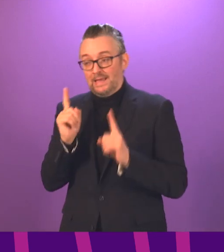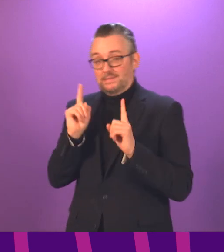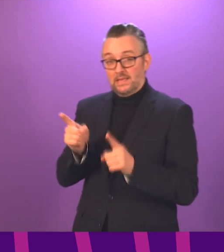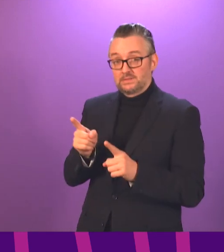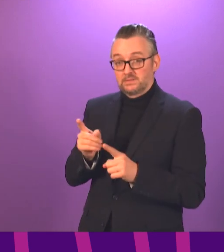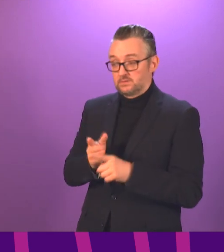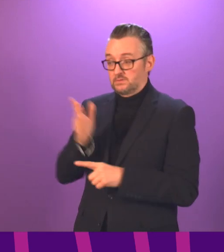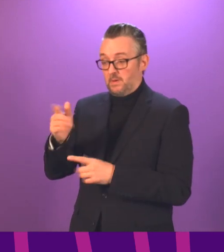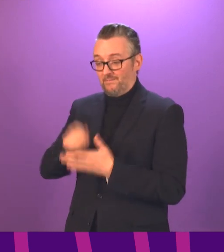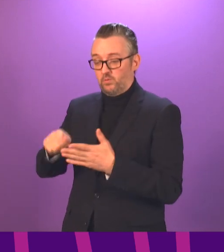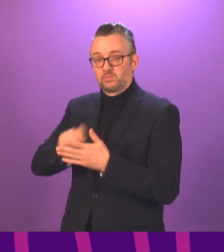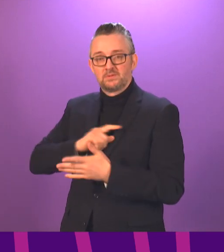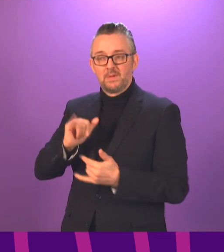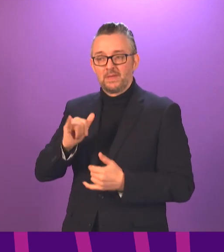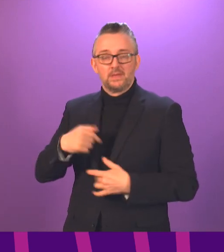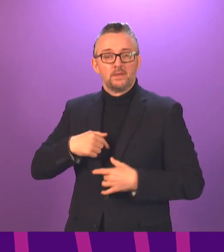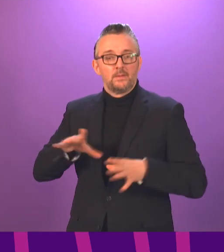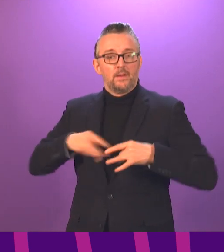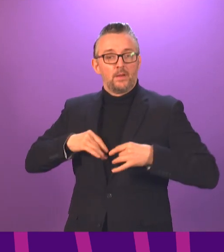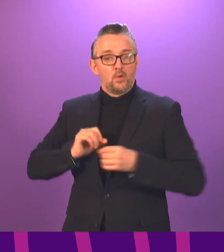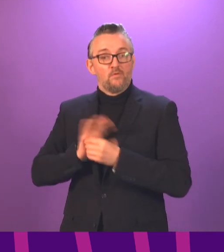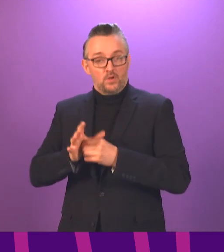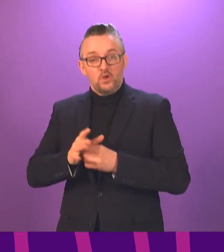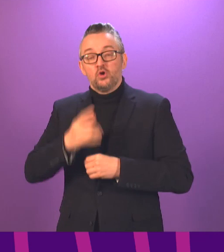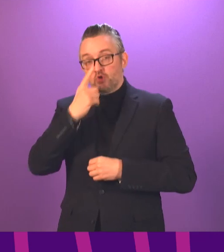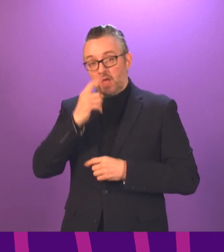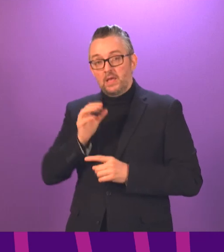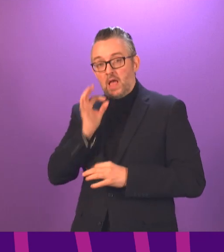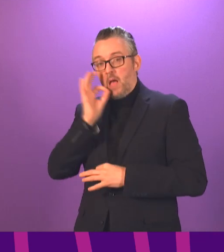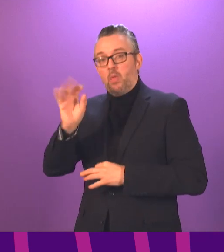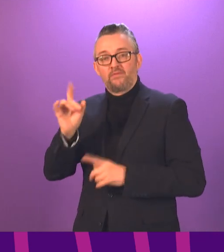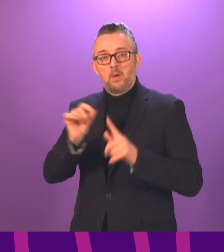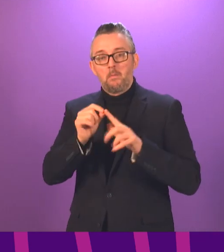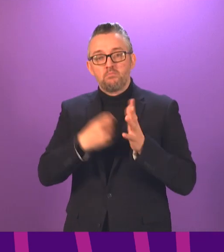positive or having to self-isolate, to apply for a proxy vote. That option is